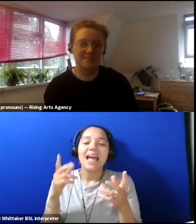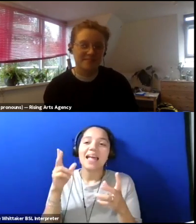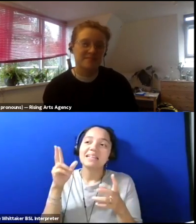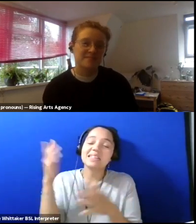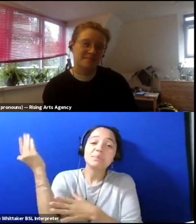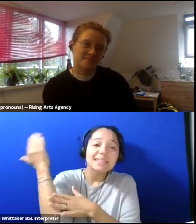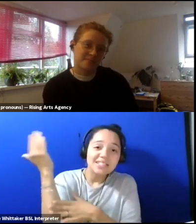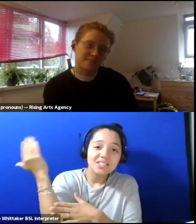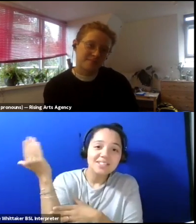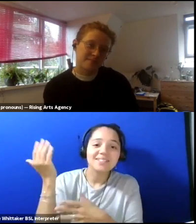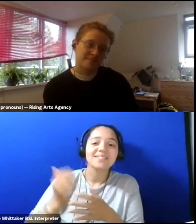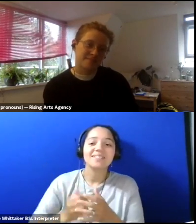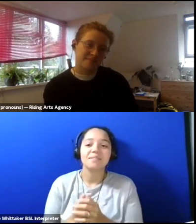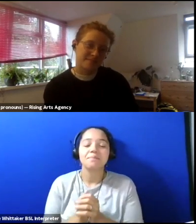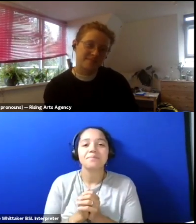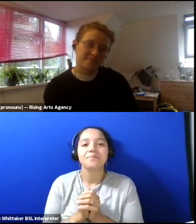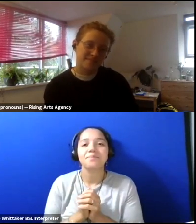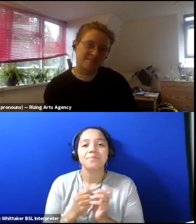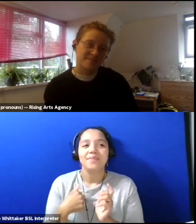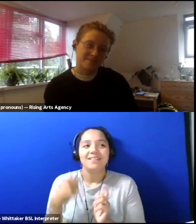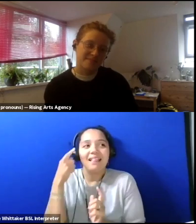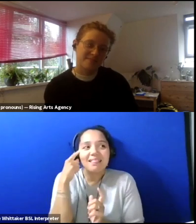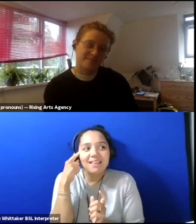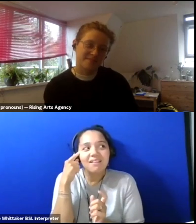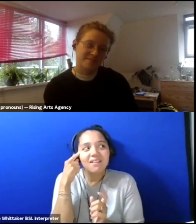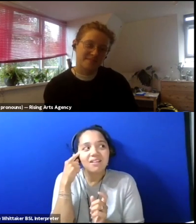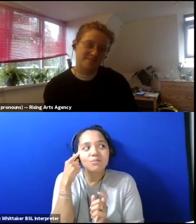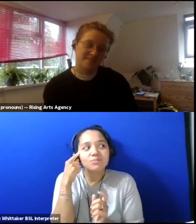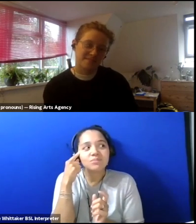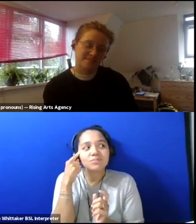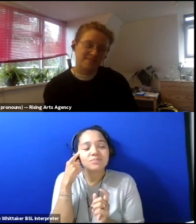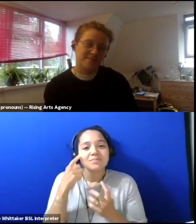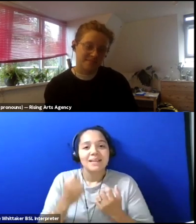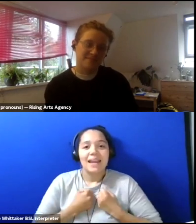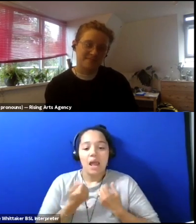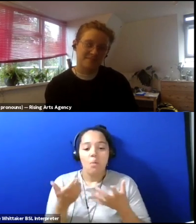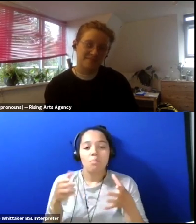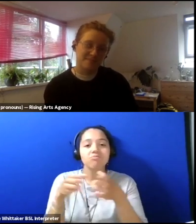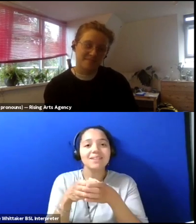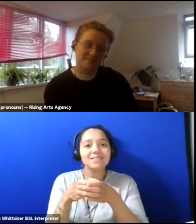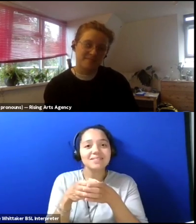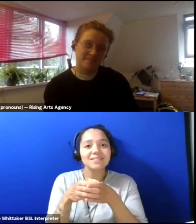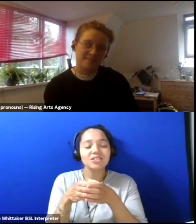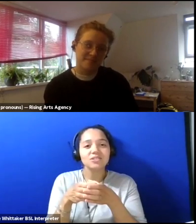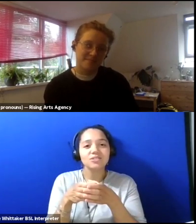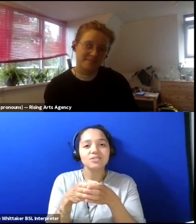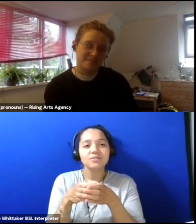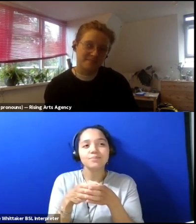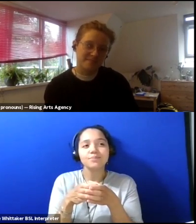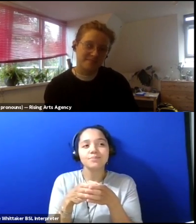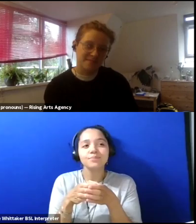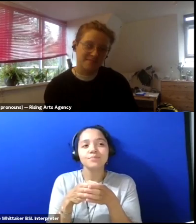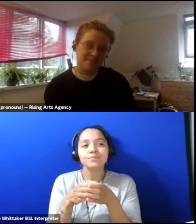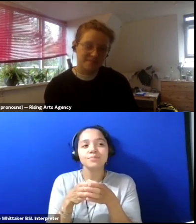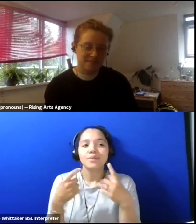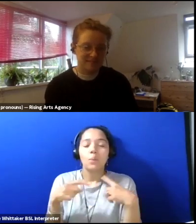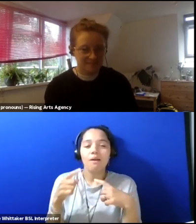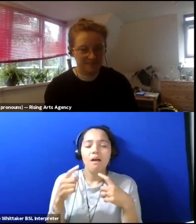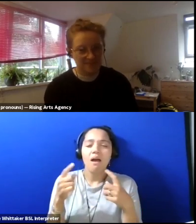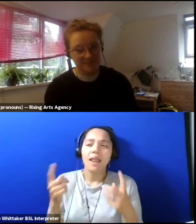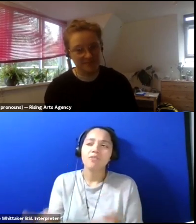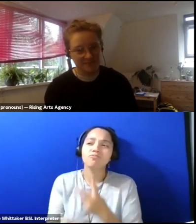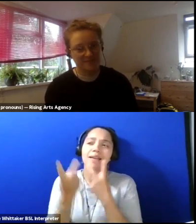And I think in our branch [DCW] we're reevaluating what this direct action